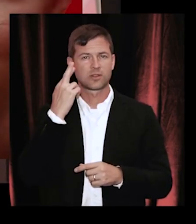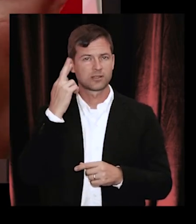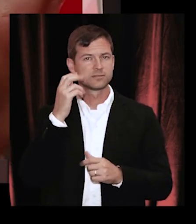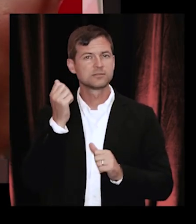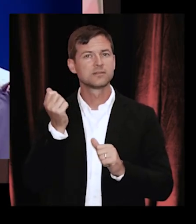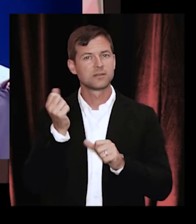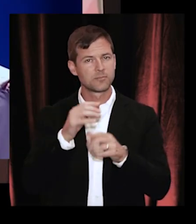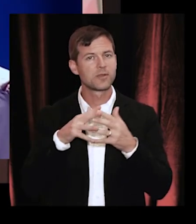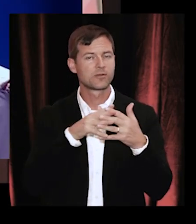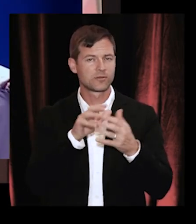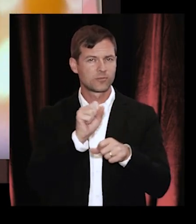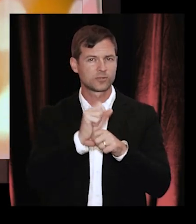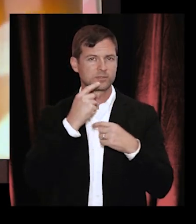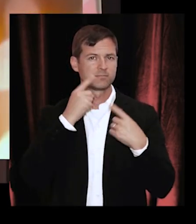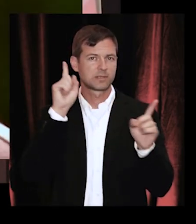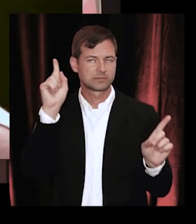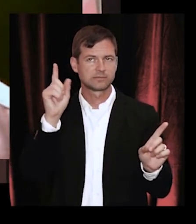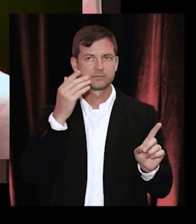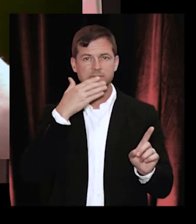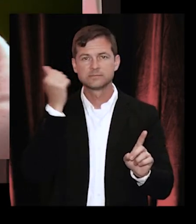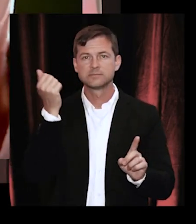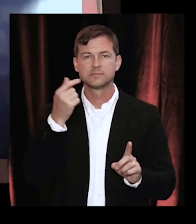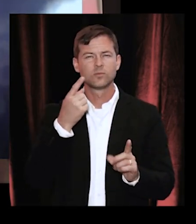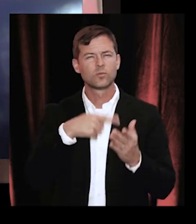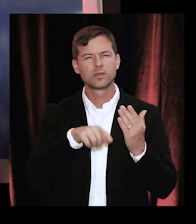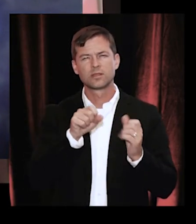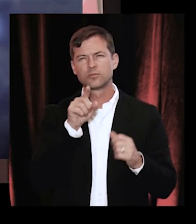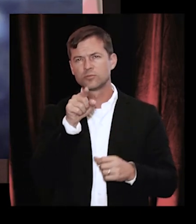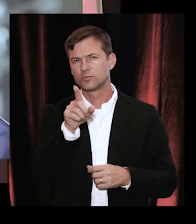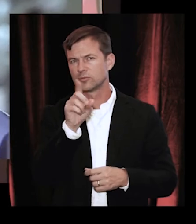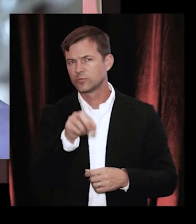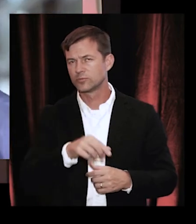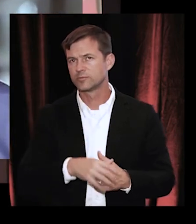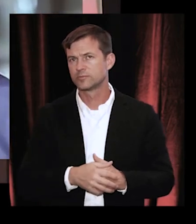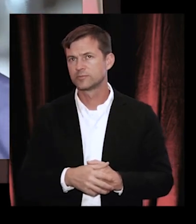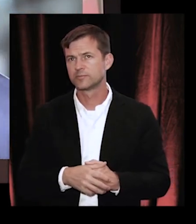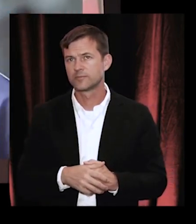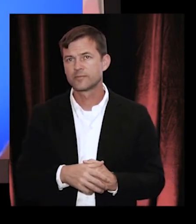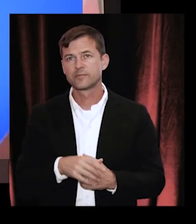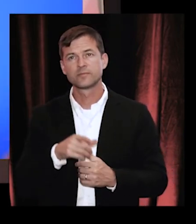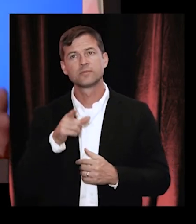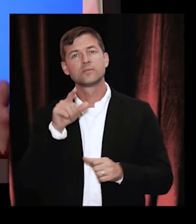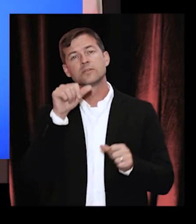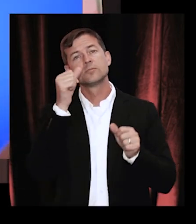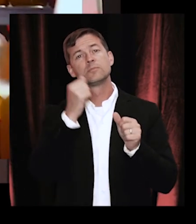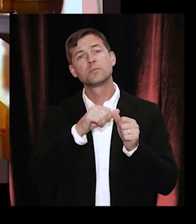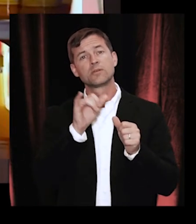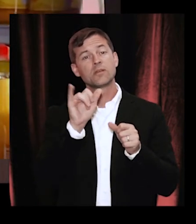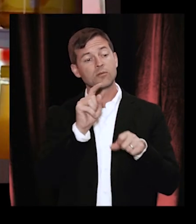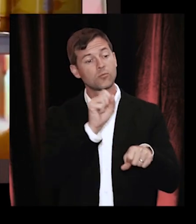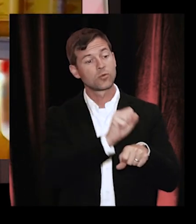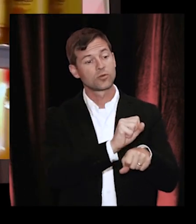Works, what can you do? What can you do? What can you do? You can remember that at work. It's what people can do.